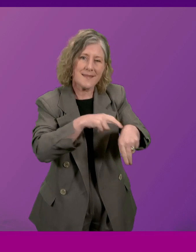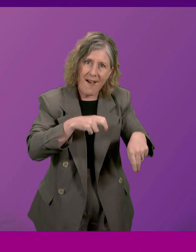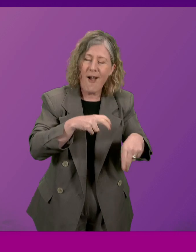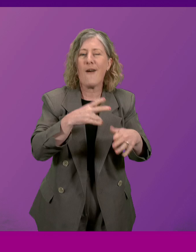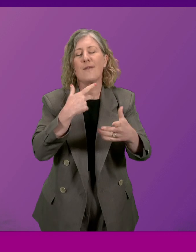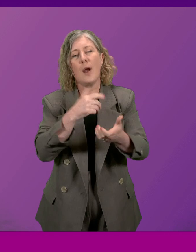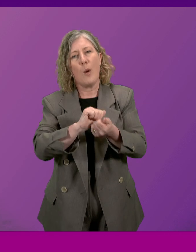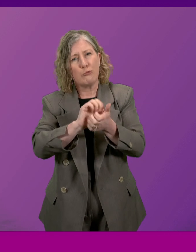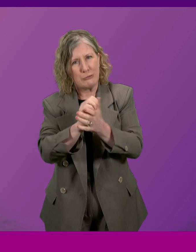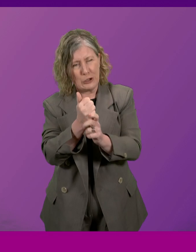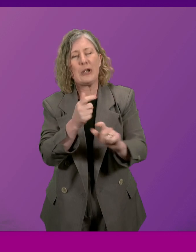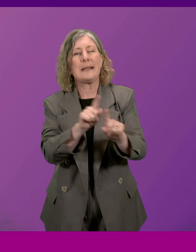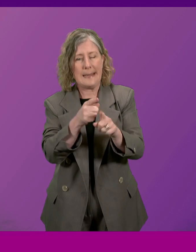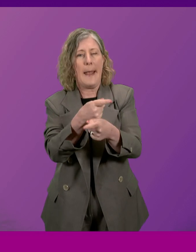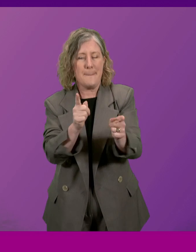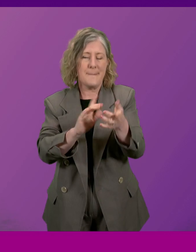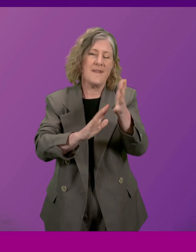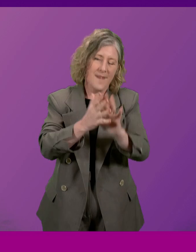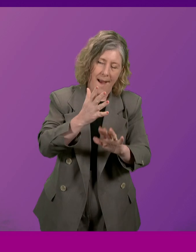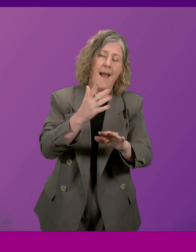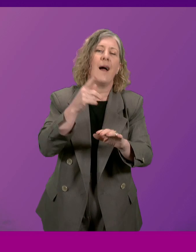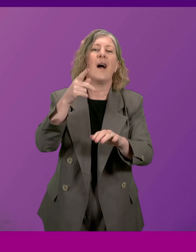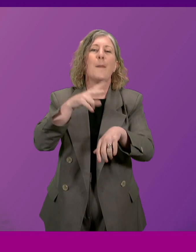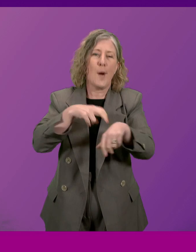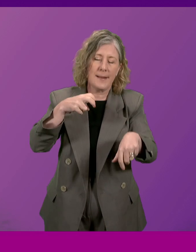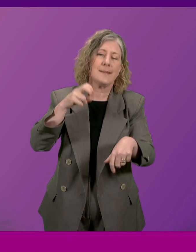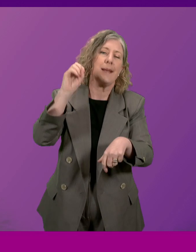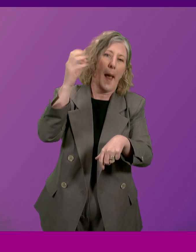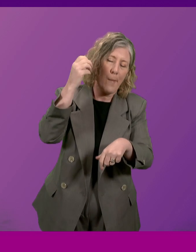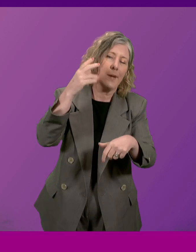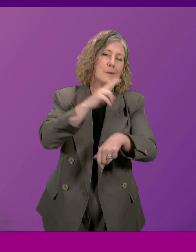to those in the emergency services, our volunteer community and our public services